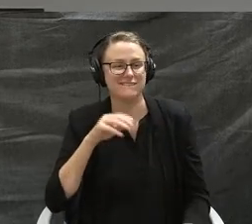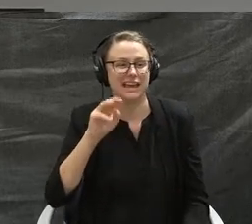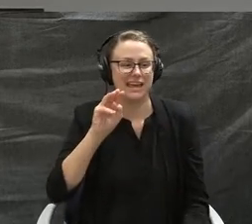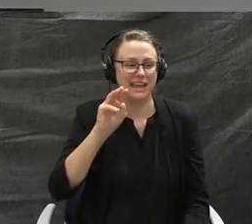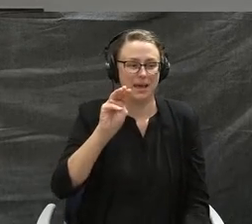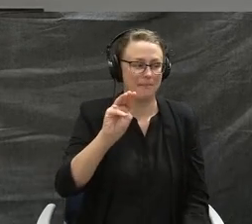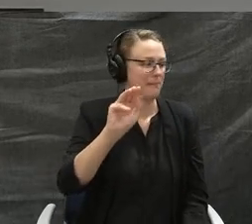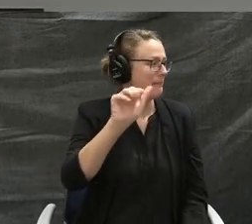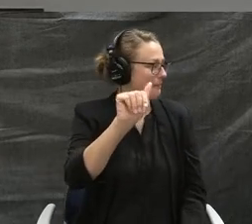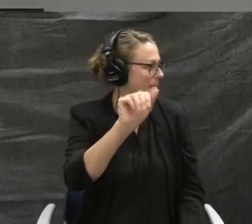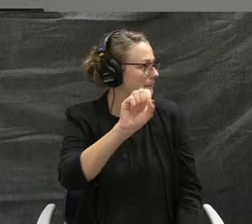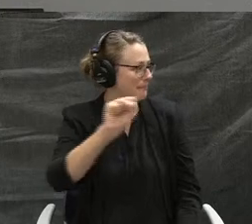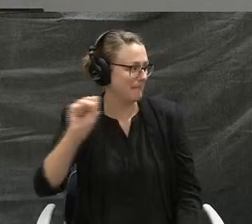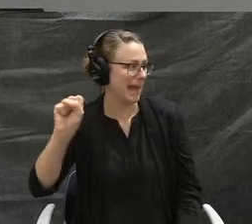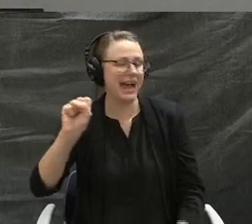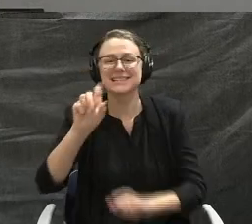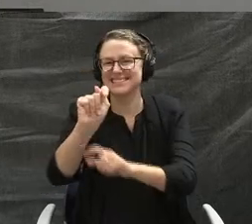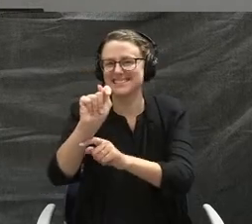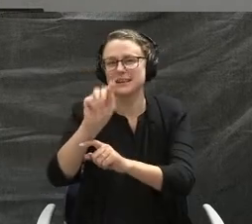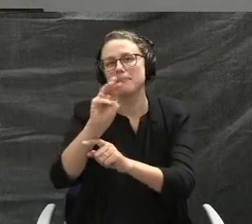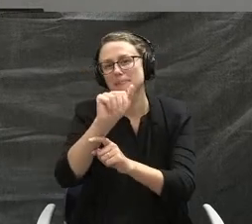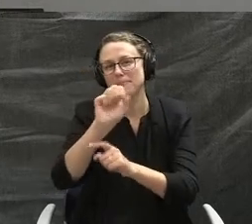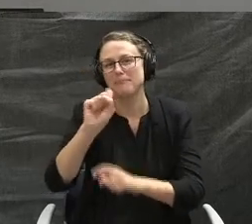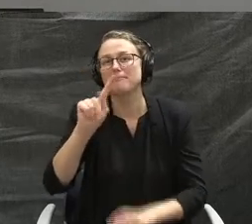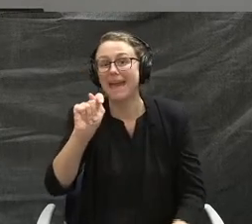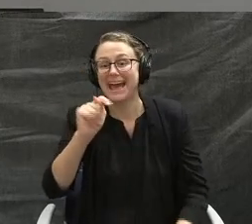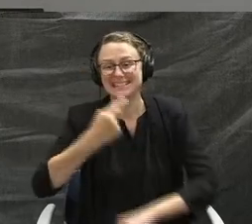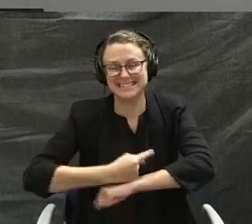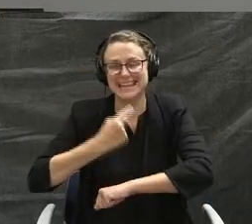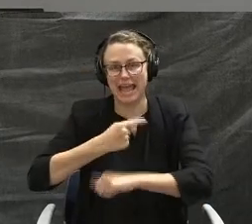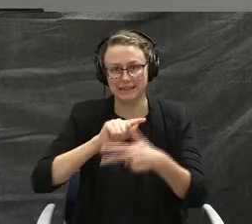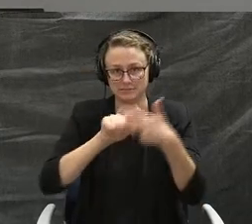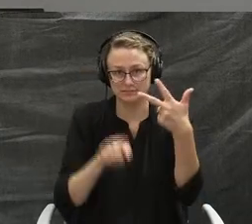important. Because the mass day would be a day in which they can